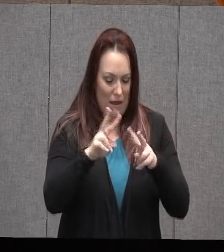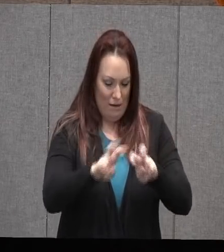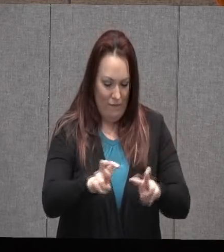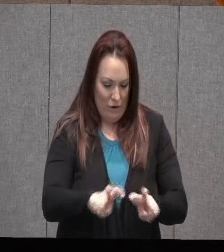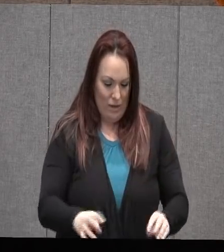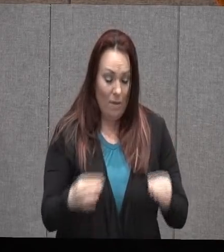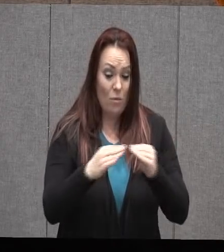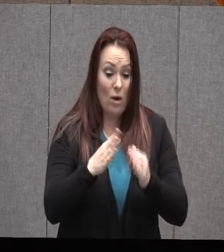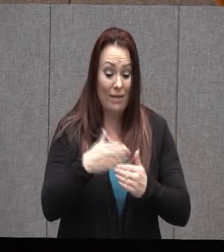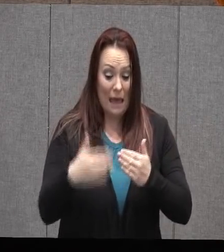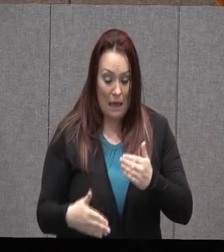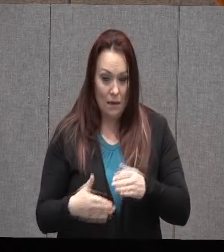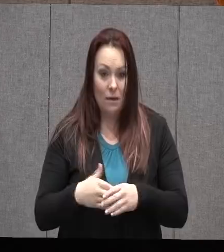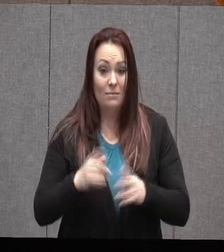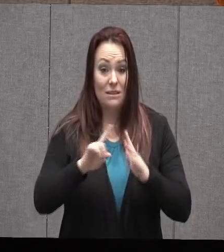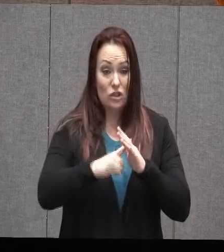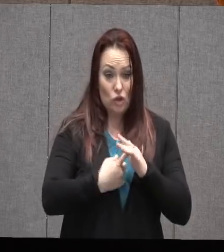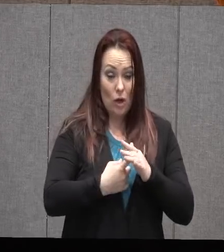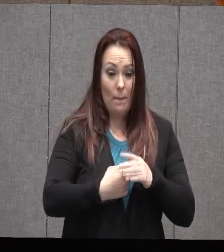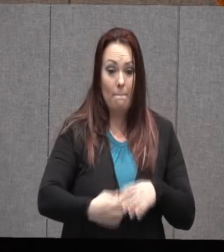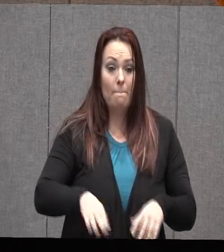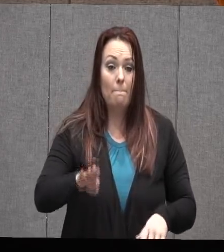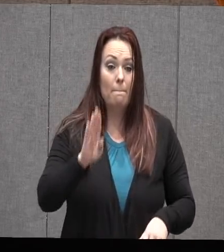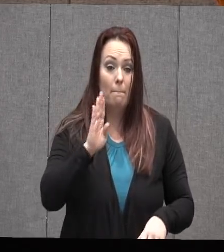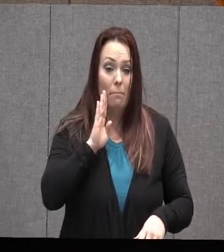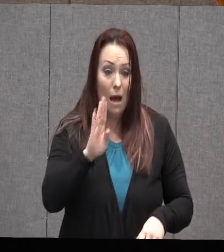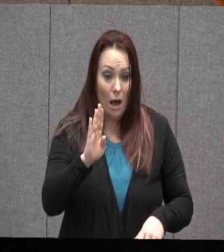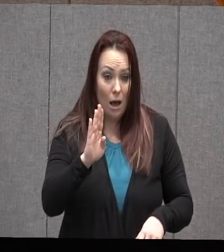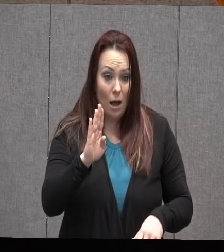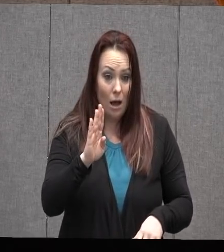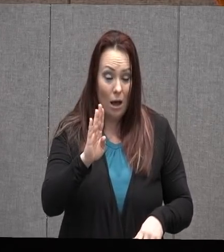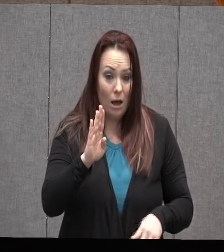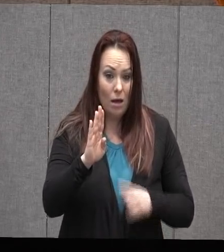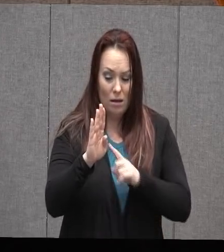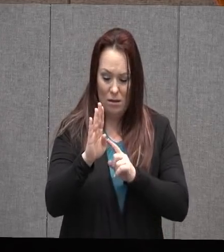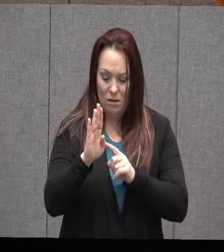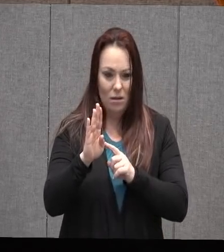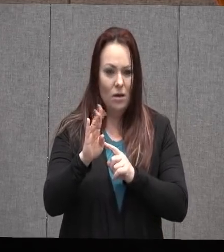or the beginning and I hear buh. What letter says buh?